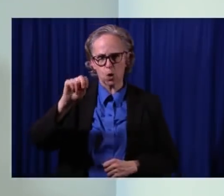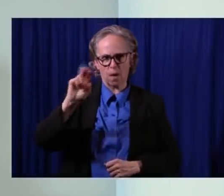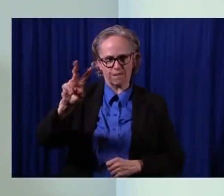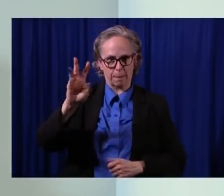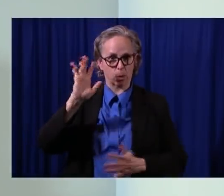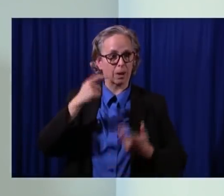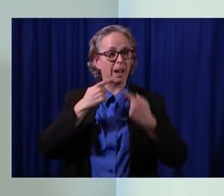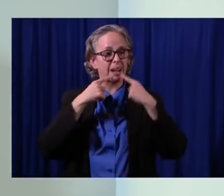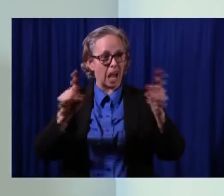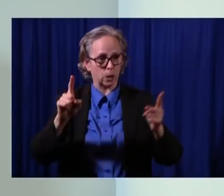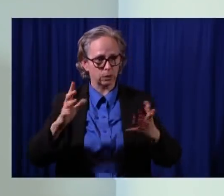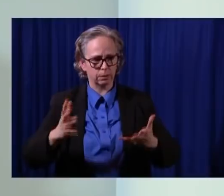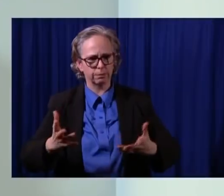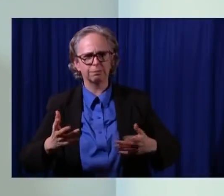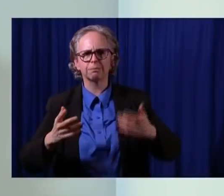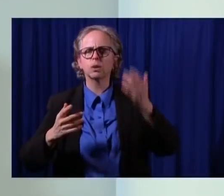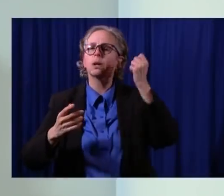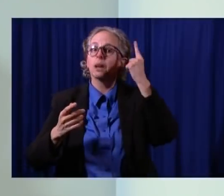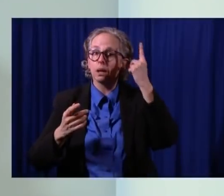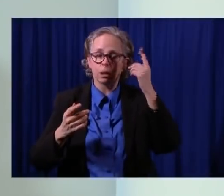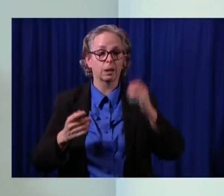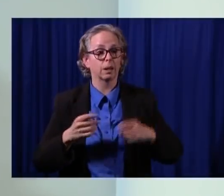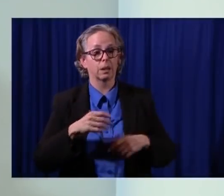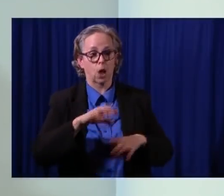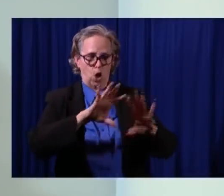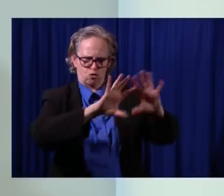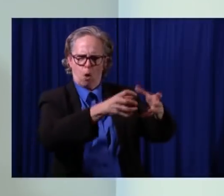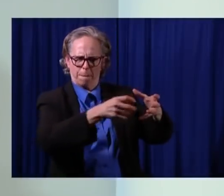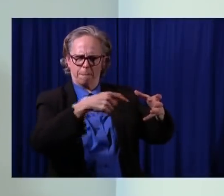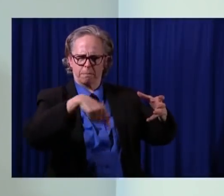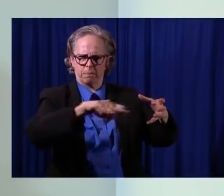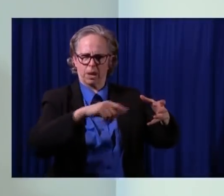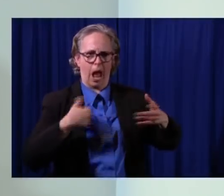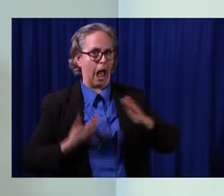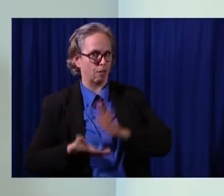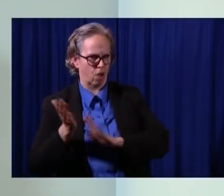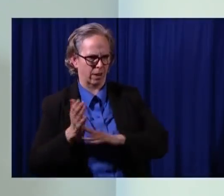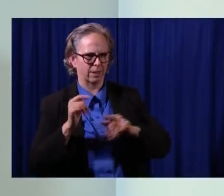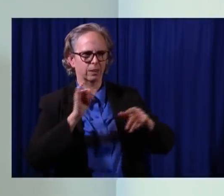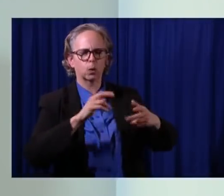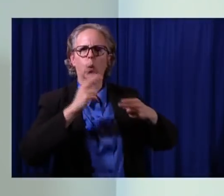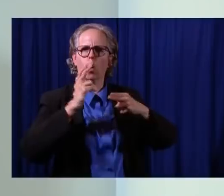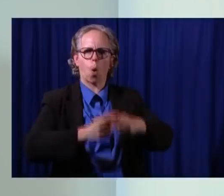TIME LIKE THIS BUT WE KNOW THEY ARE OUT THERE SO BE CAUTIOUS AND USE THESE TOOLS TO HELP